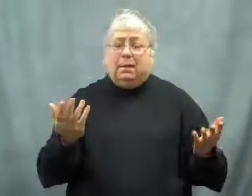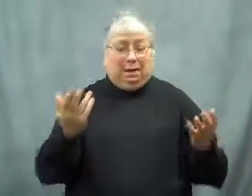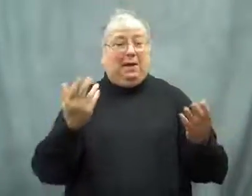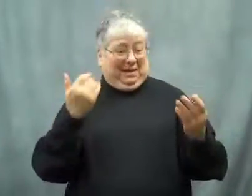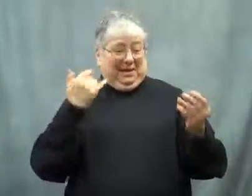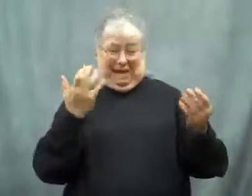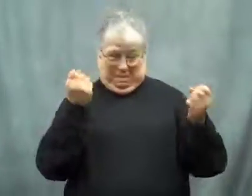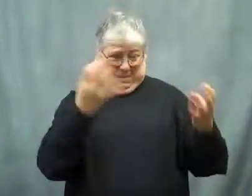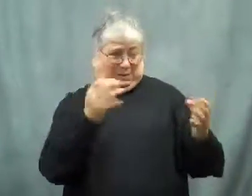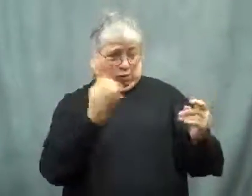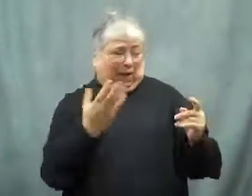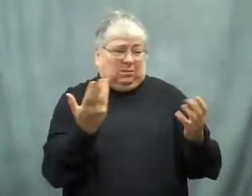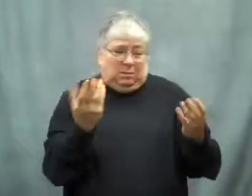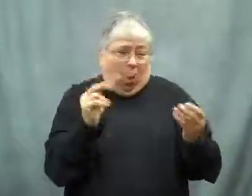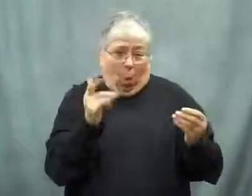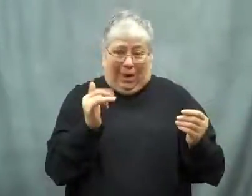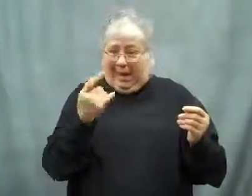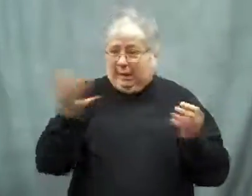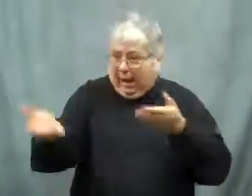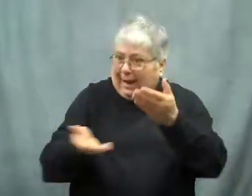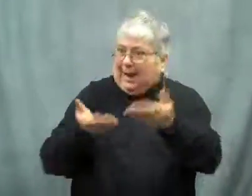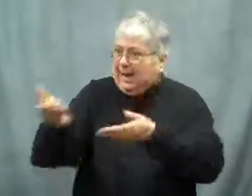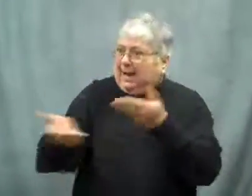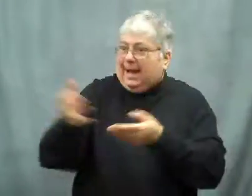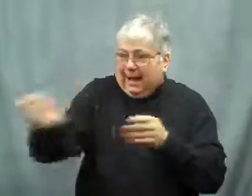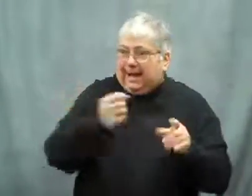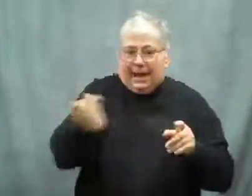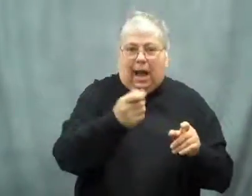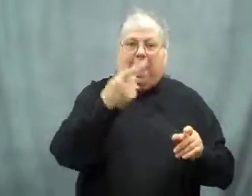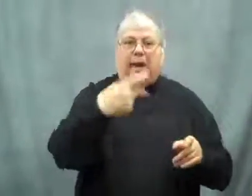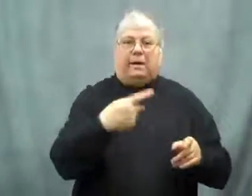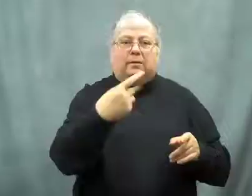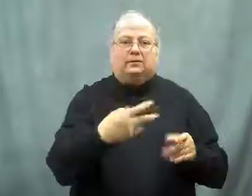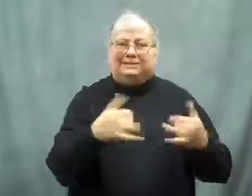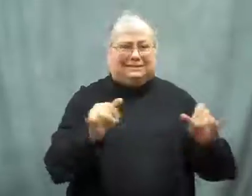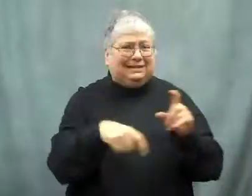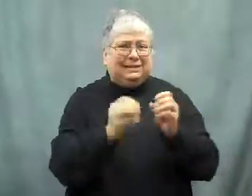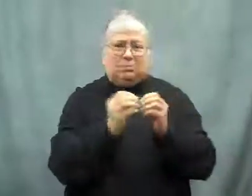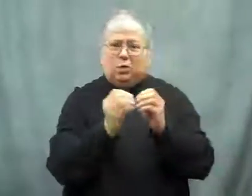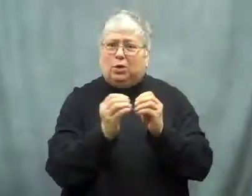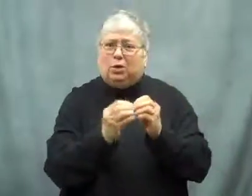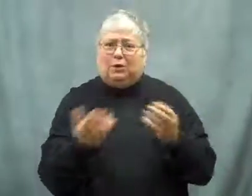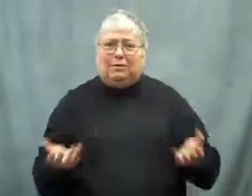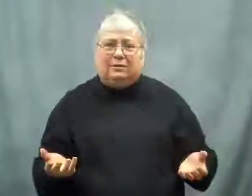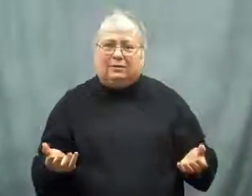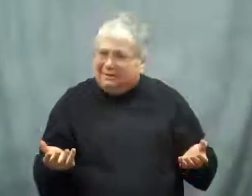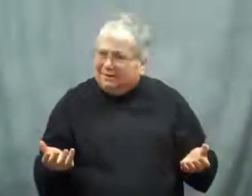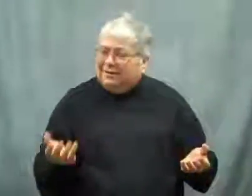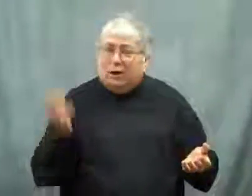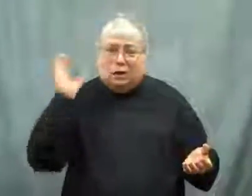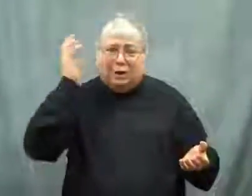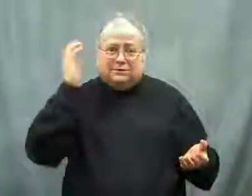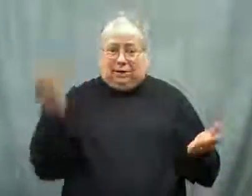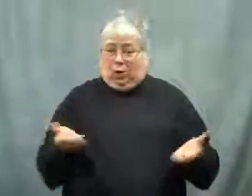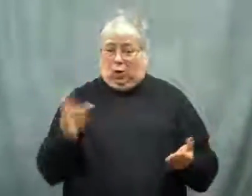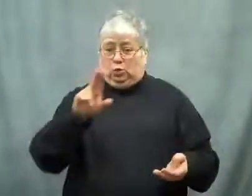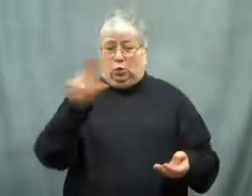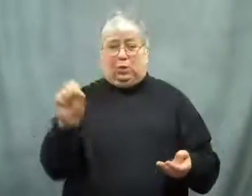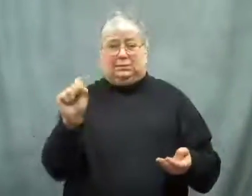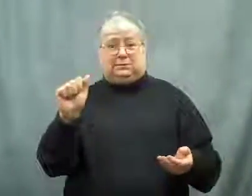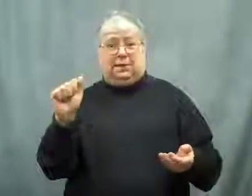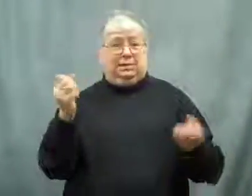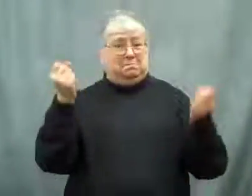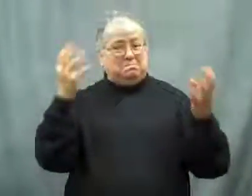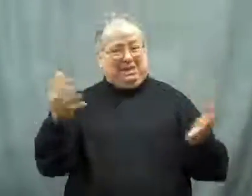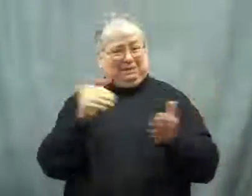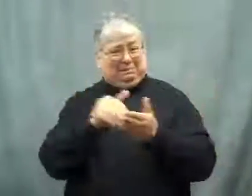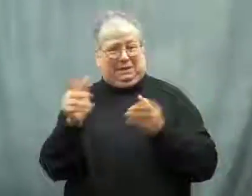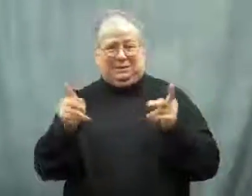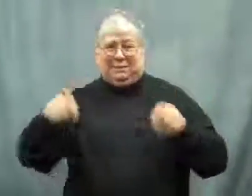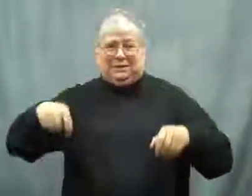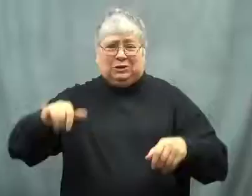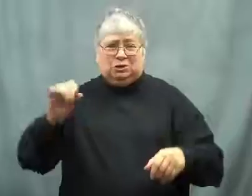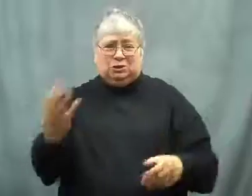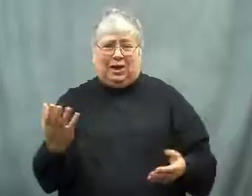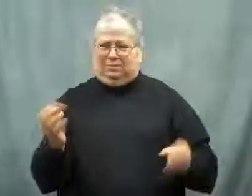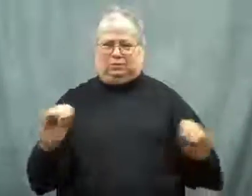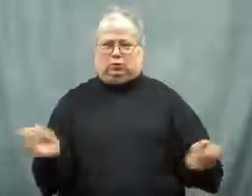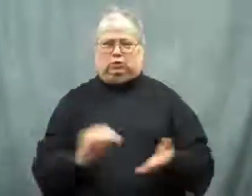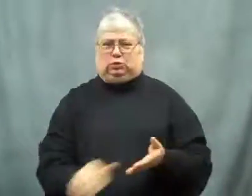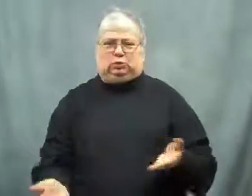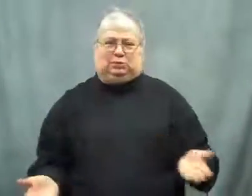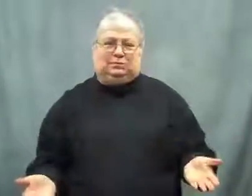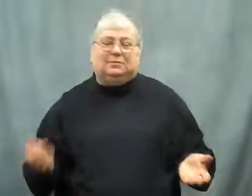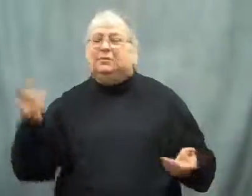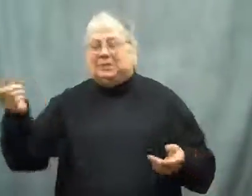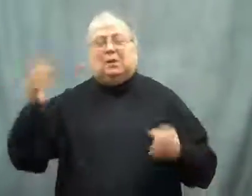but only half are filled, more people are needed.